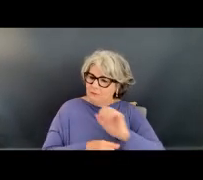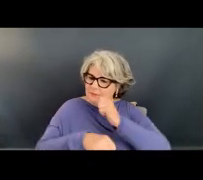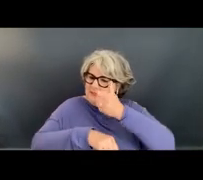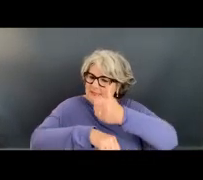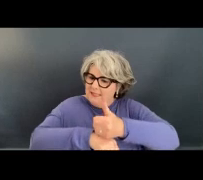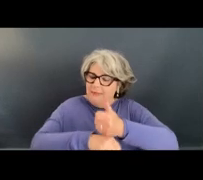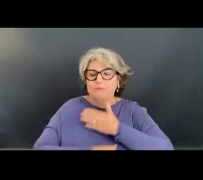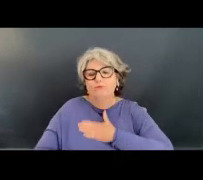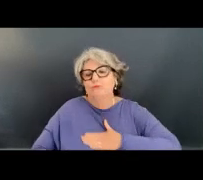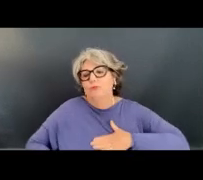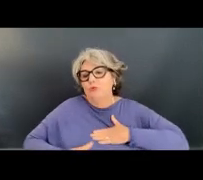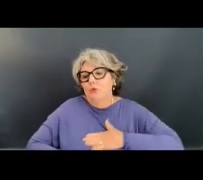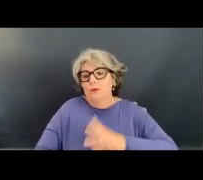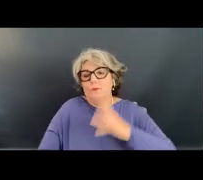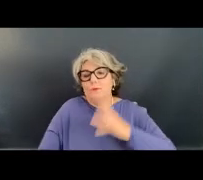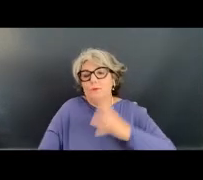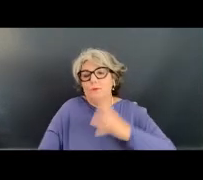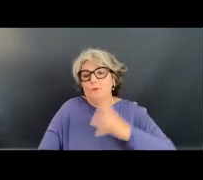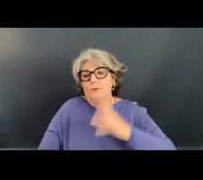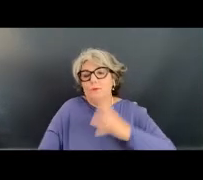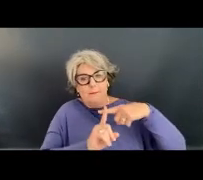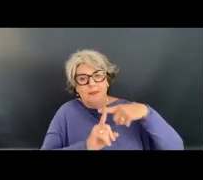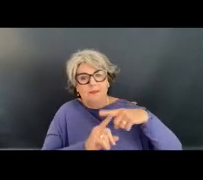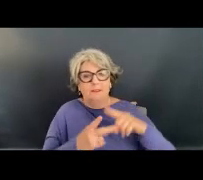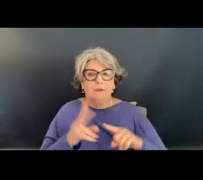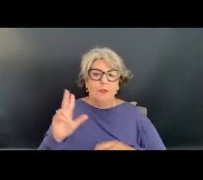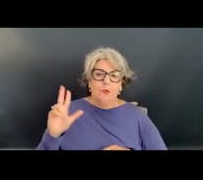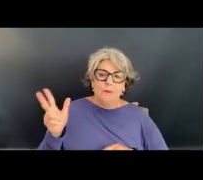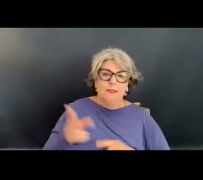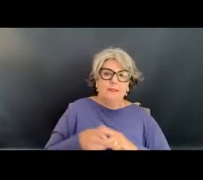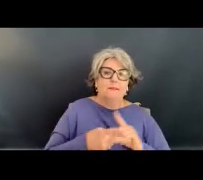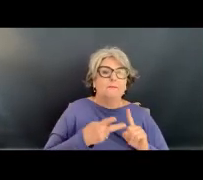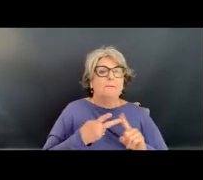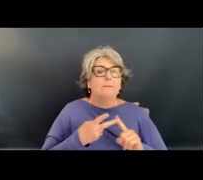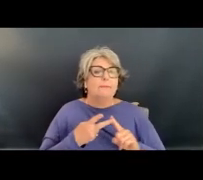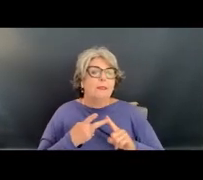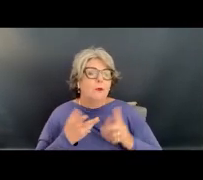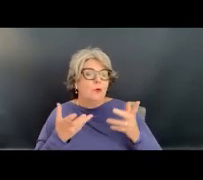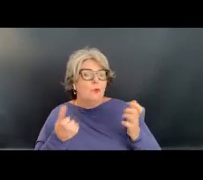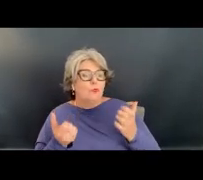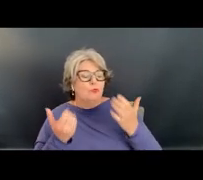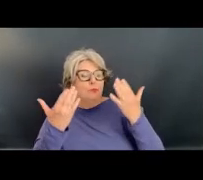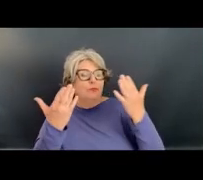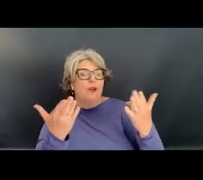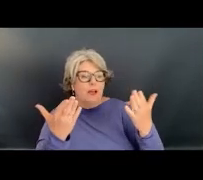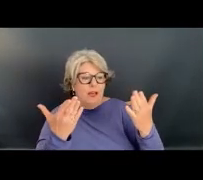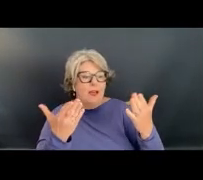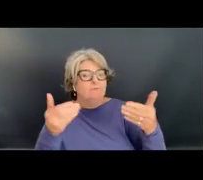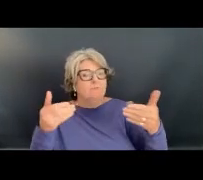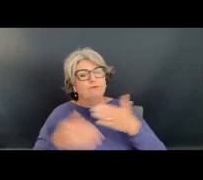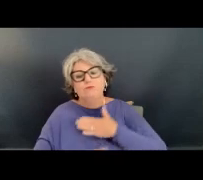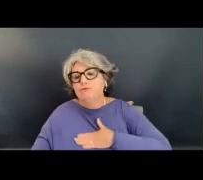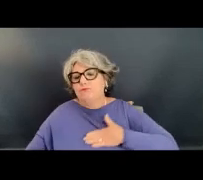enjoyable experience for students. 3 minutes left. Thanks so much. We want to provide an an enjoyable introduction to